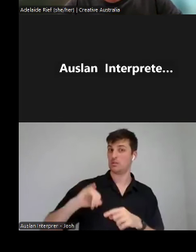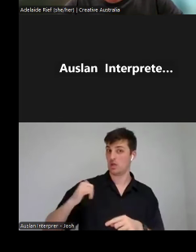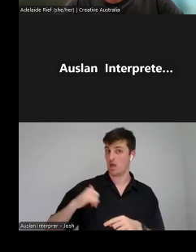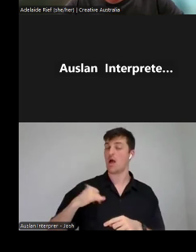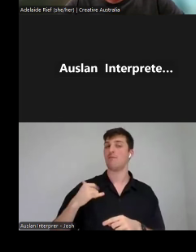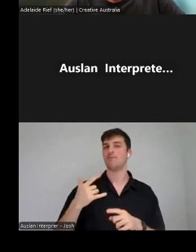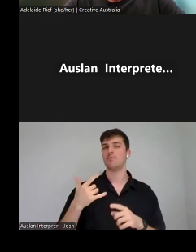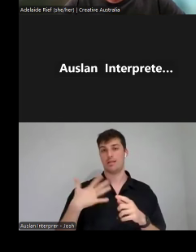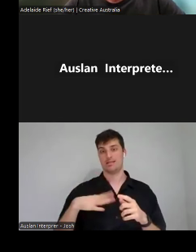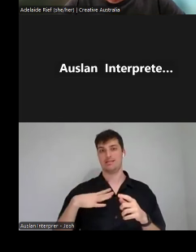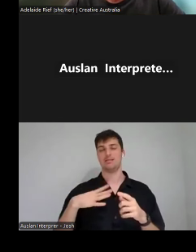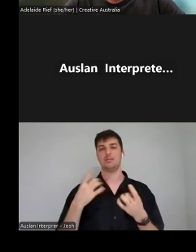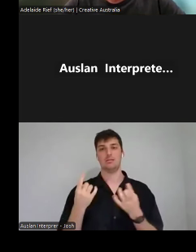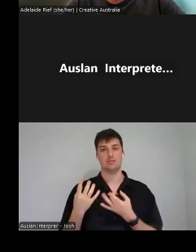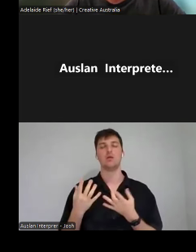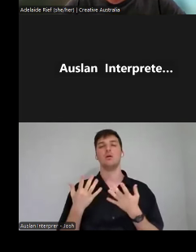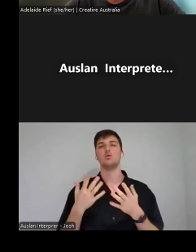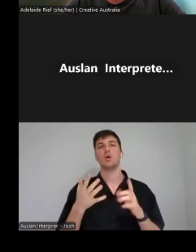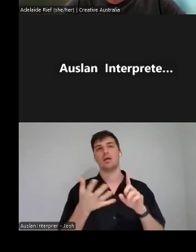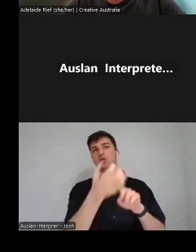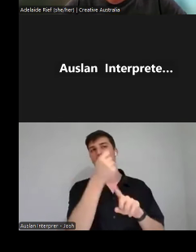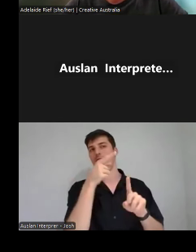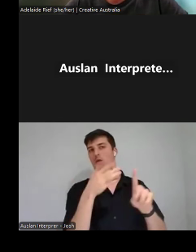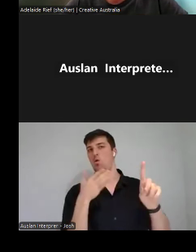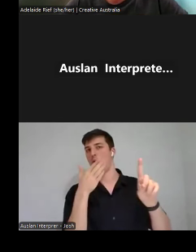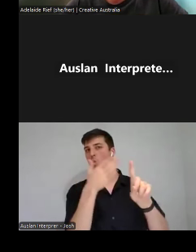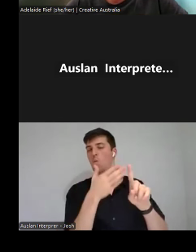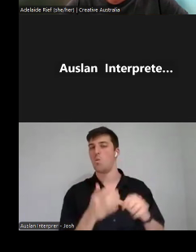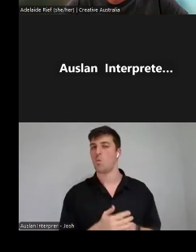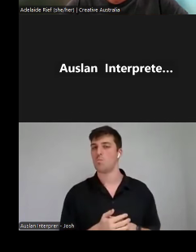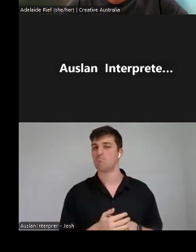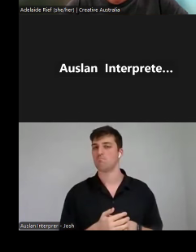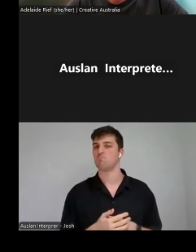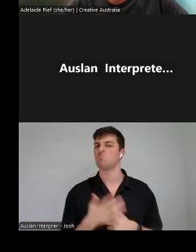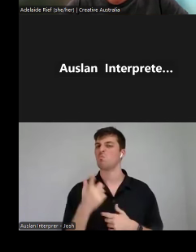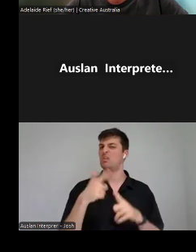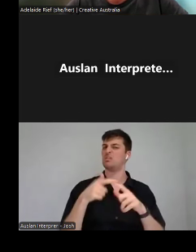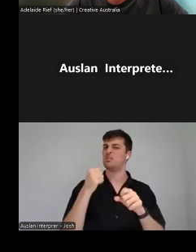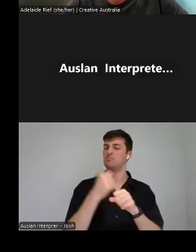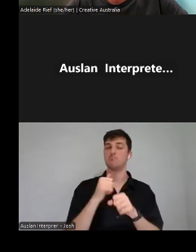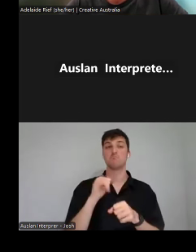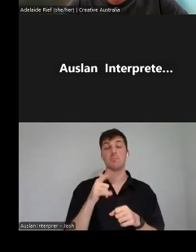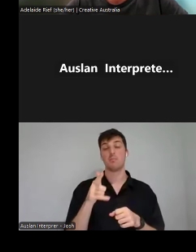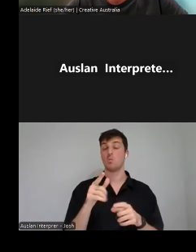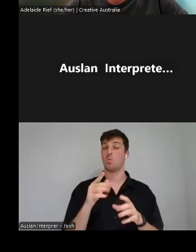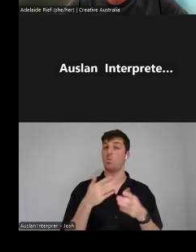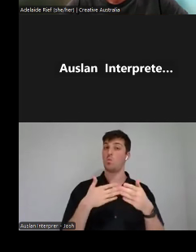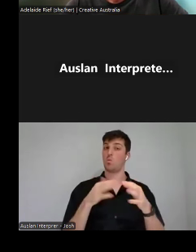goal?" So an example I gave earlier was perhaps your organisation is wanting to